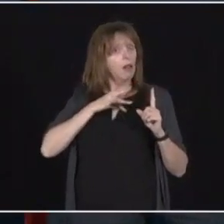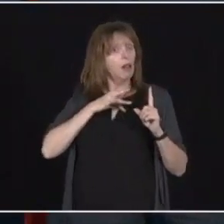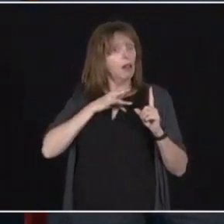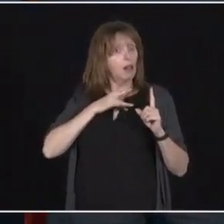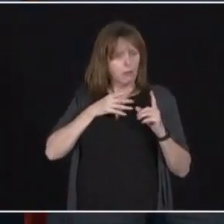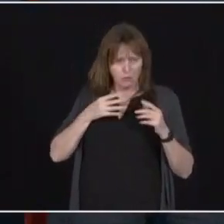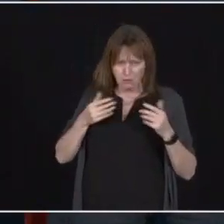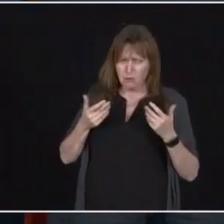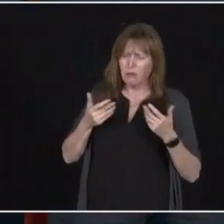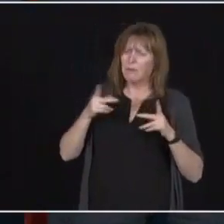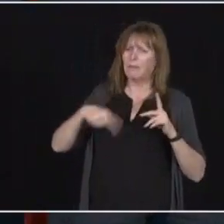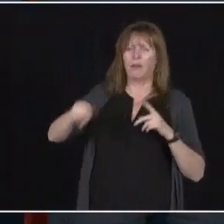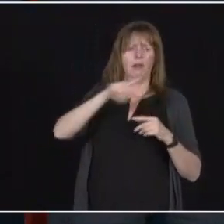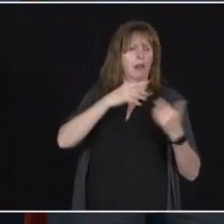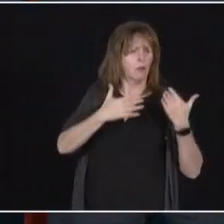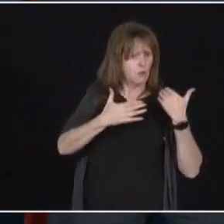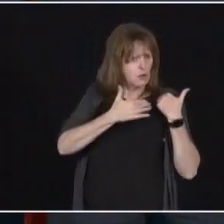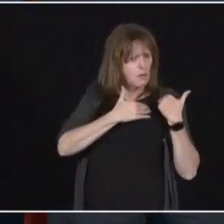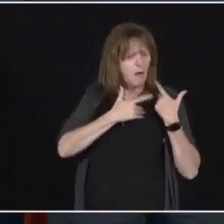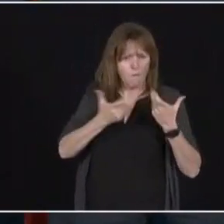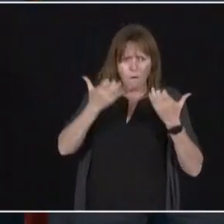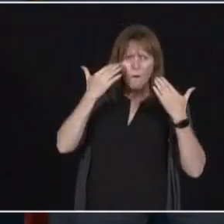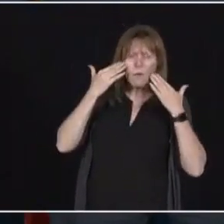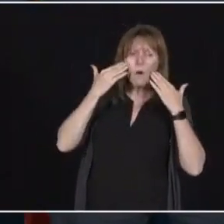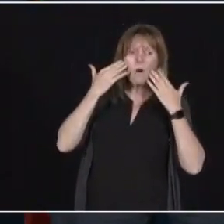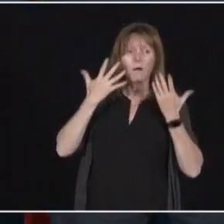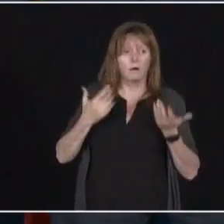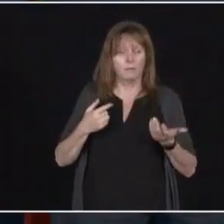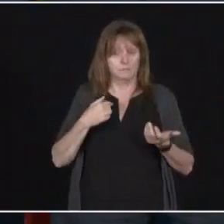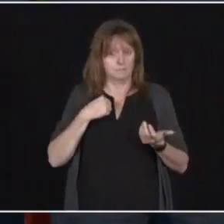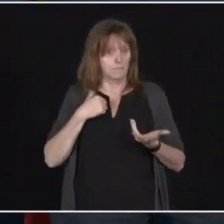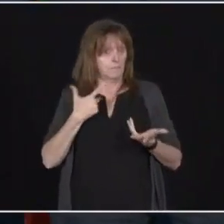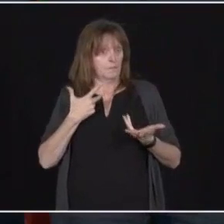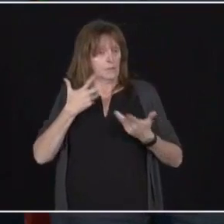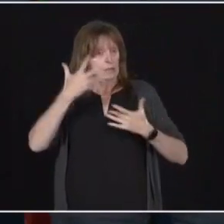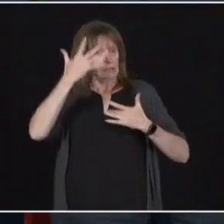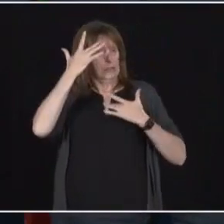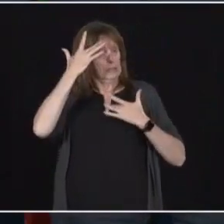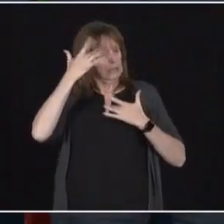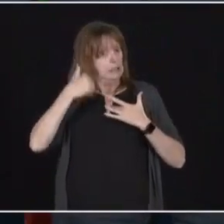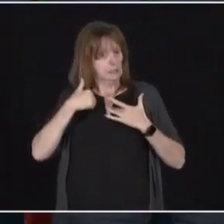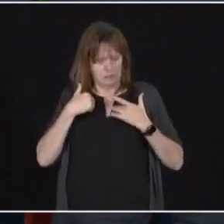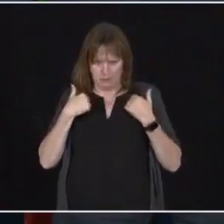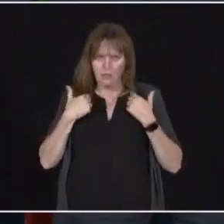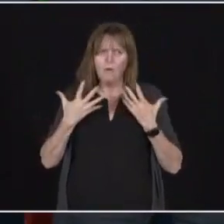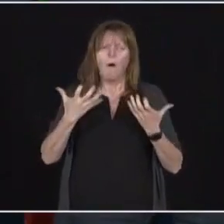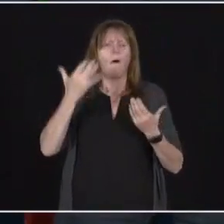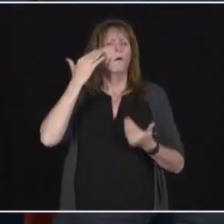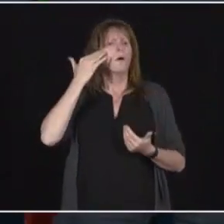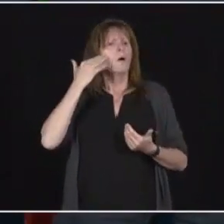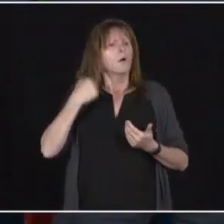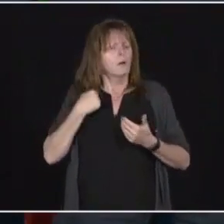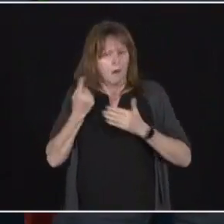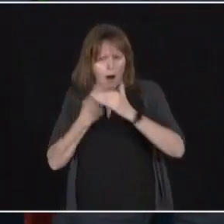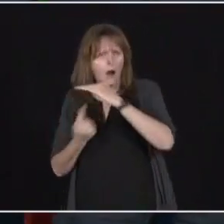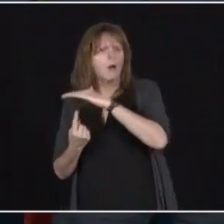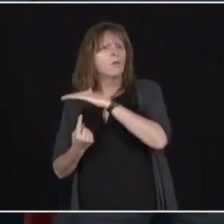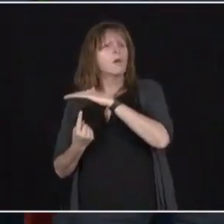they may have been contact with someone who had COVID-19 and they want to know whether they are alright or not. People are responsible.